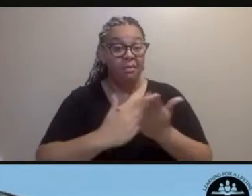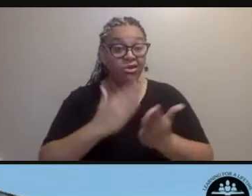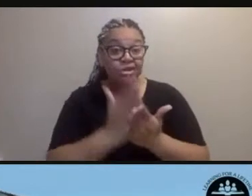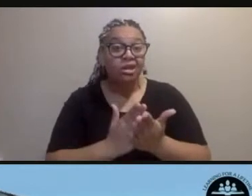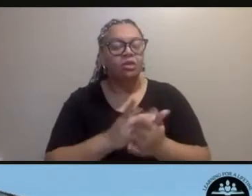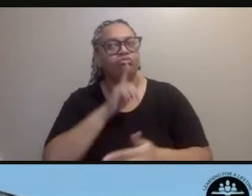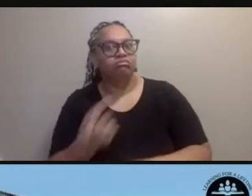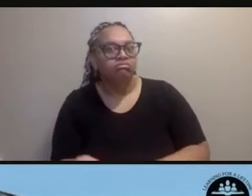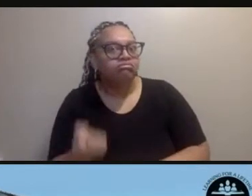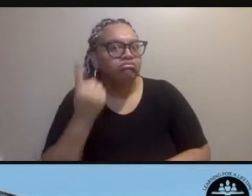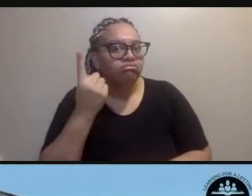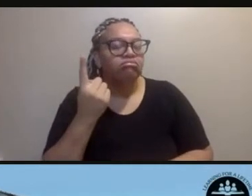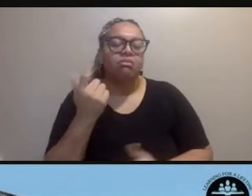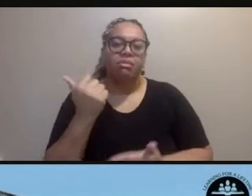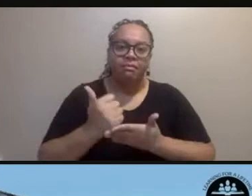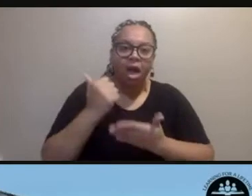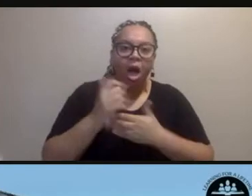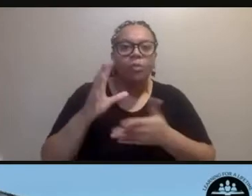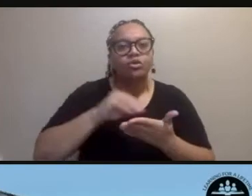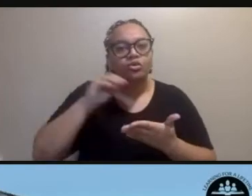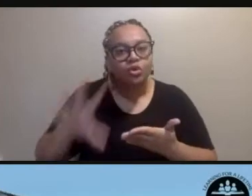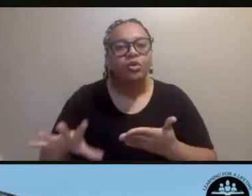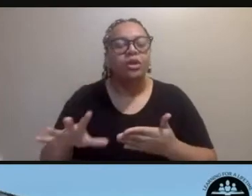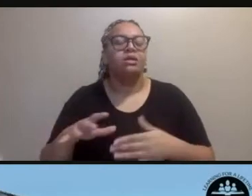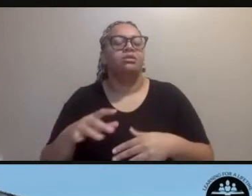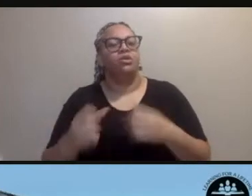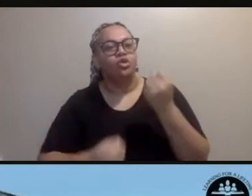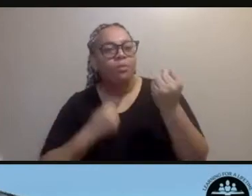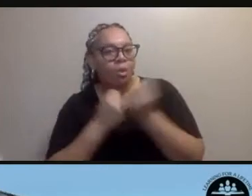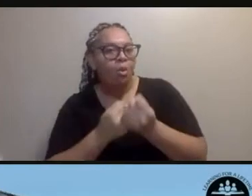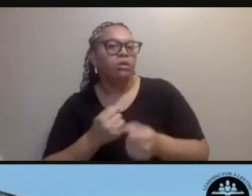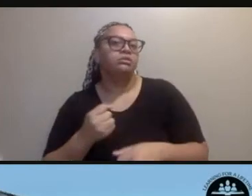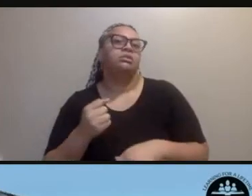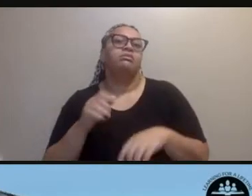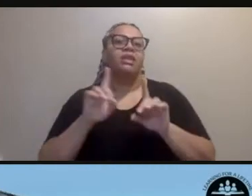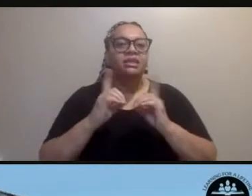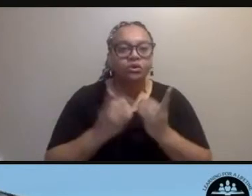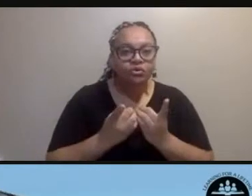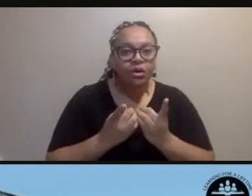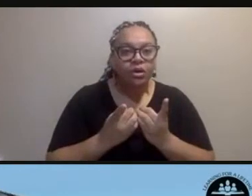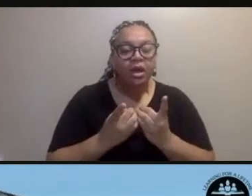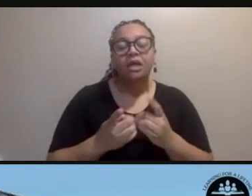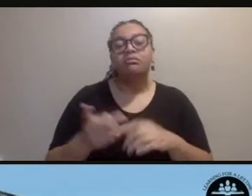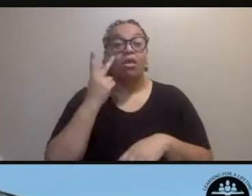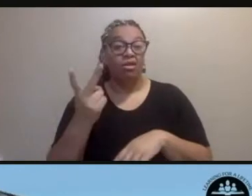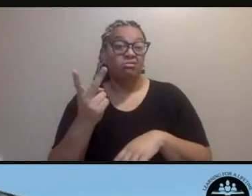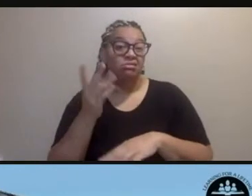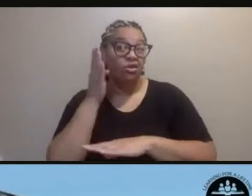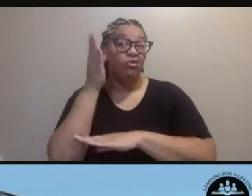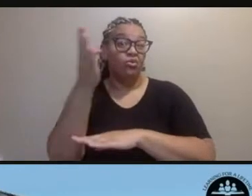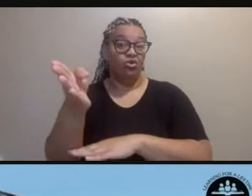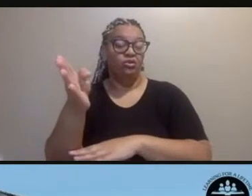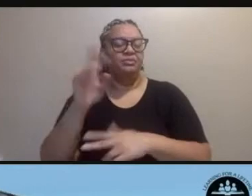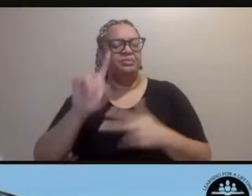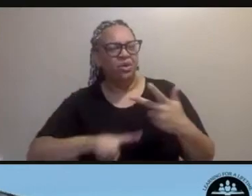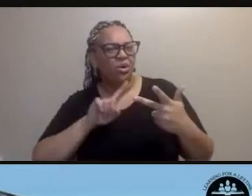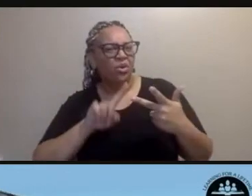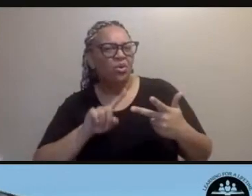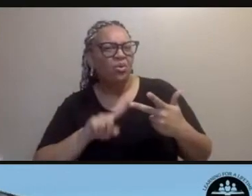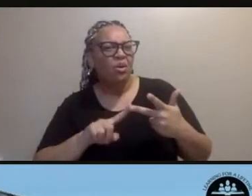SO LET ME ONE TWO IS PASSING A YOU KNOW, PASSING A BUDGET THAT MAKES SENSE THAT AGAIN HELPS